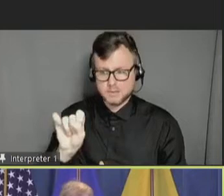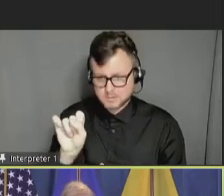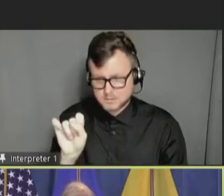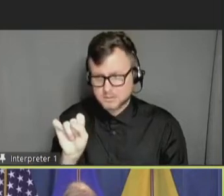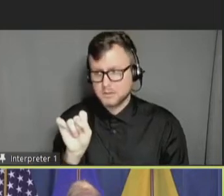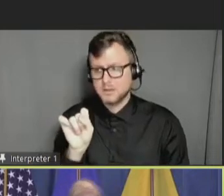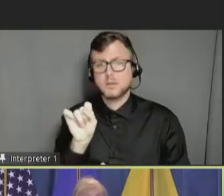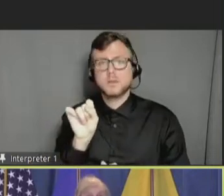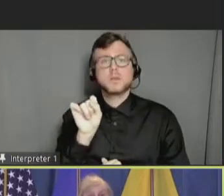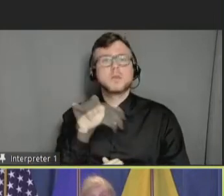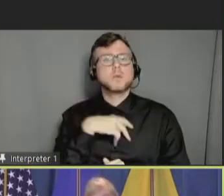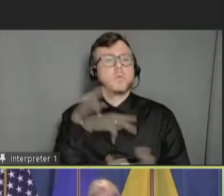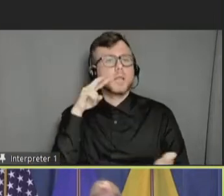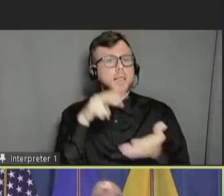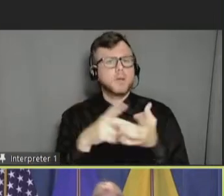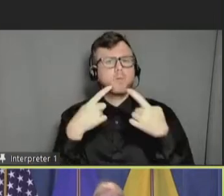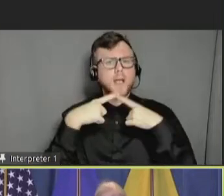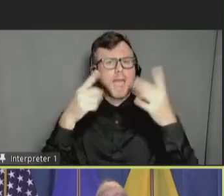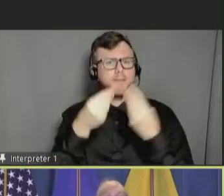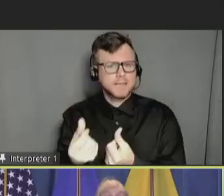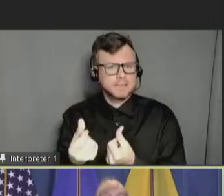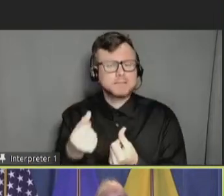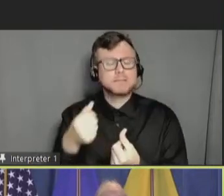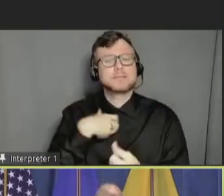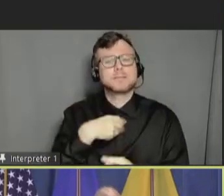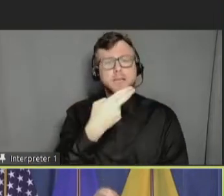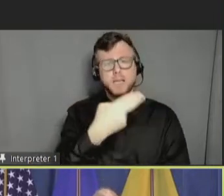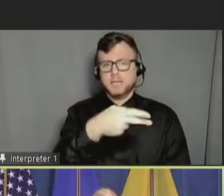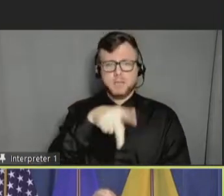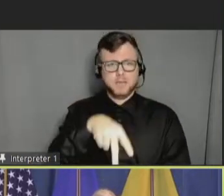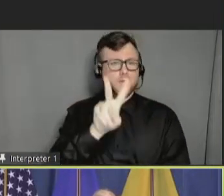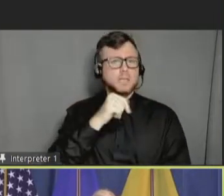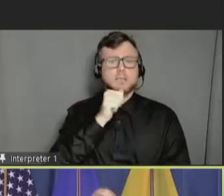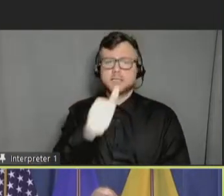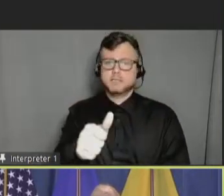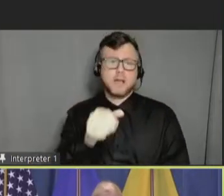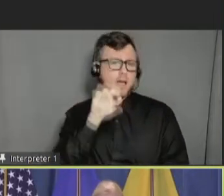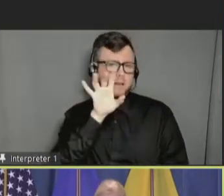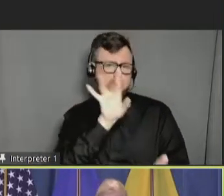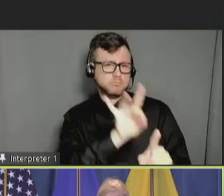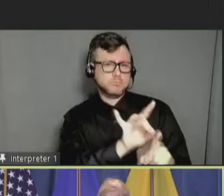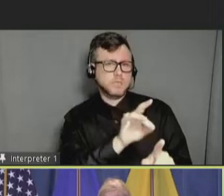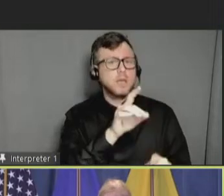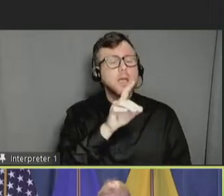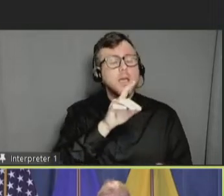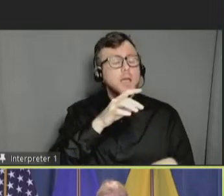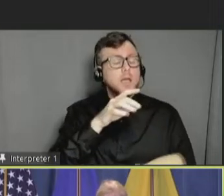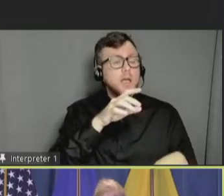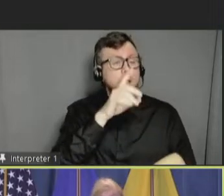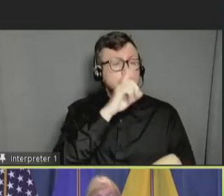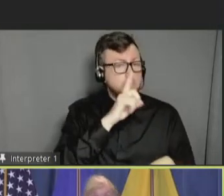Then we look for efficacy, HBV does not infect mice. Chimpanzees, which are natural host of HBV,